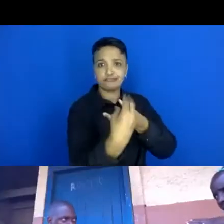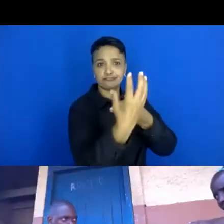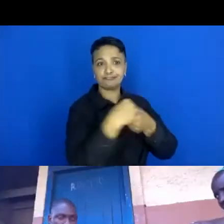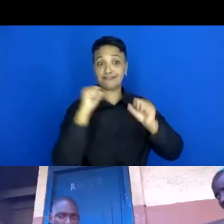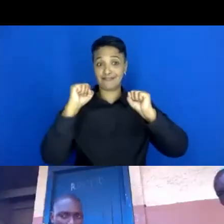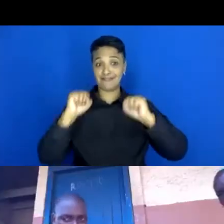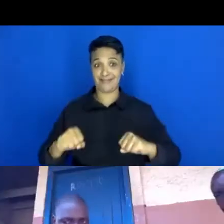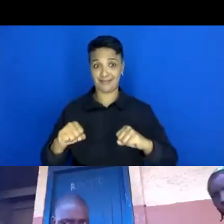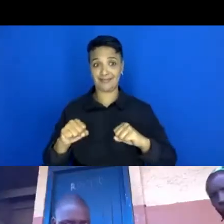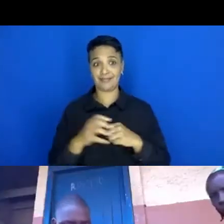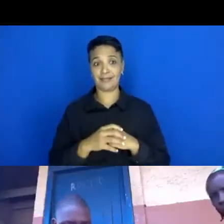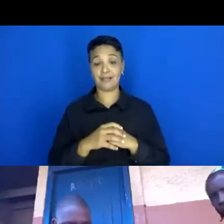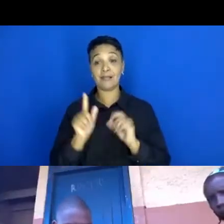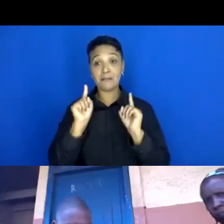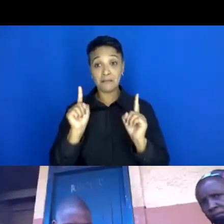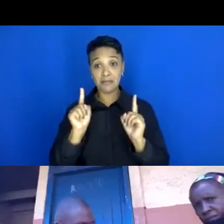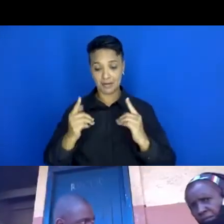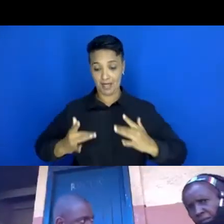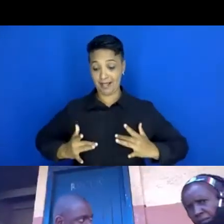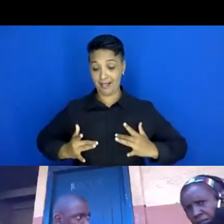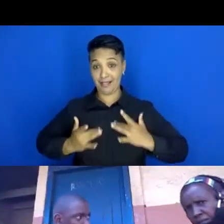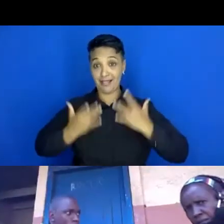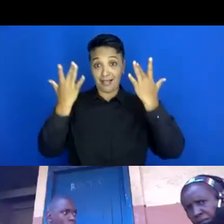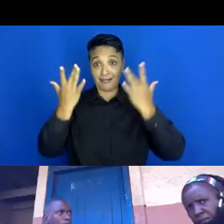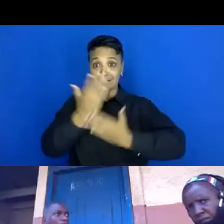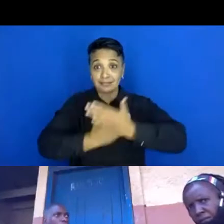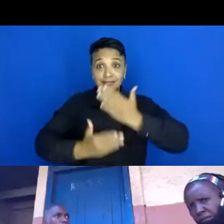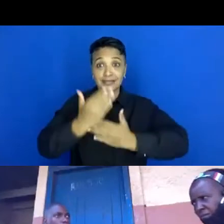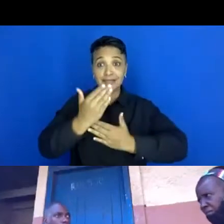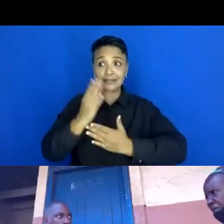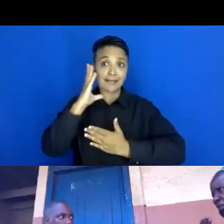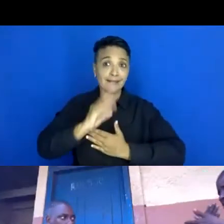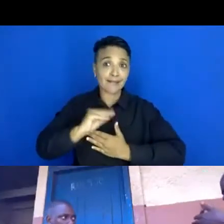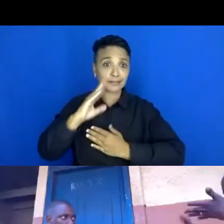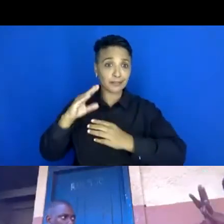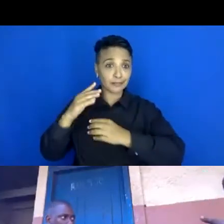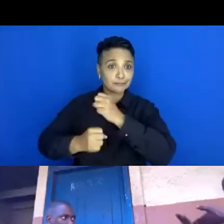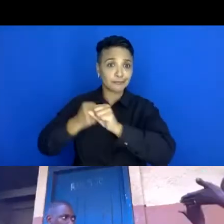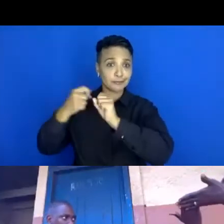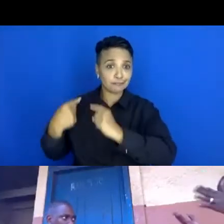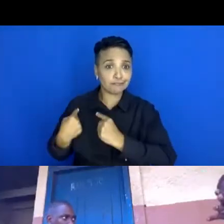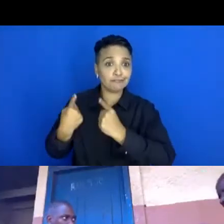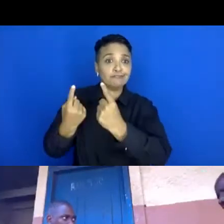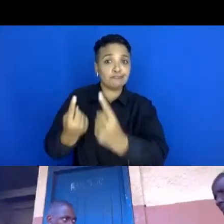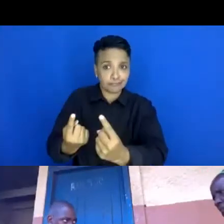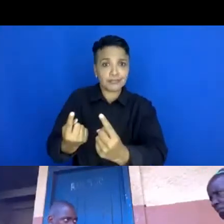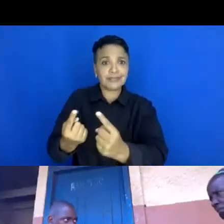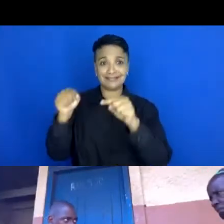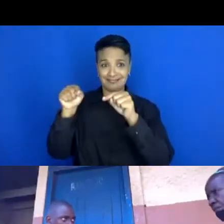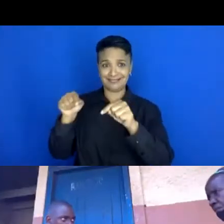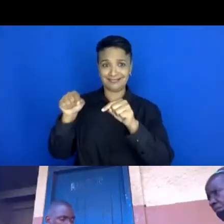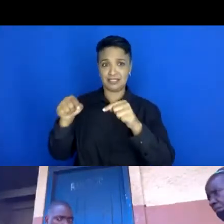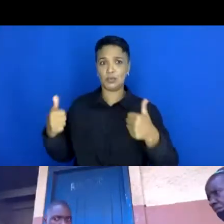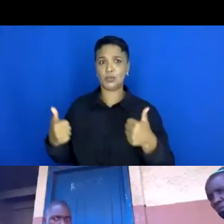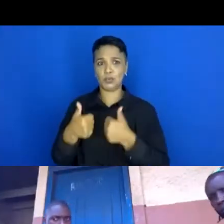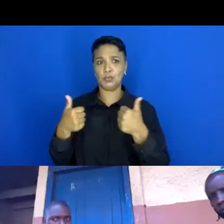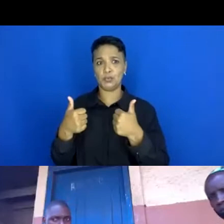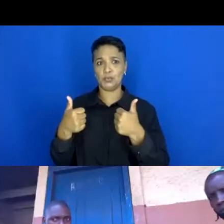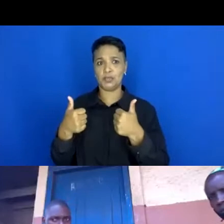other other activists is what really helps you to grow professional and personally i must thank can